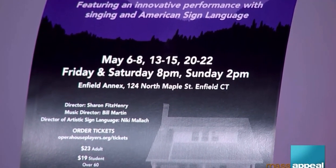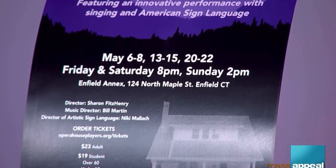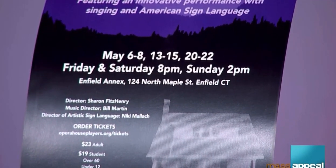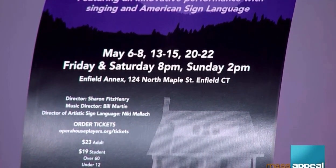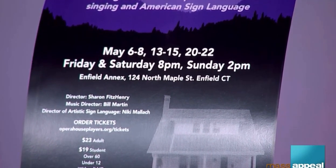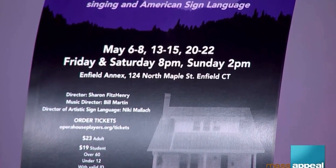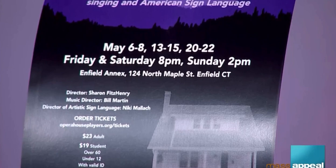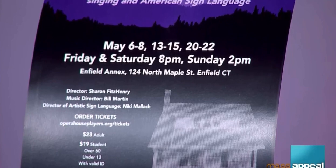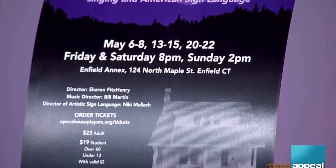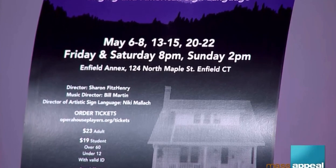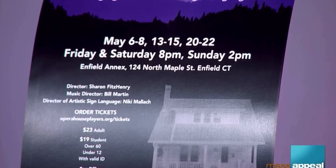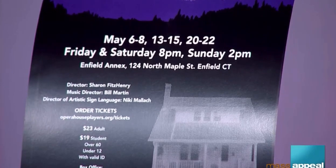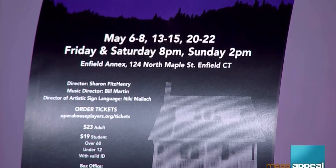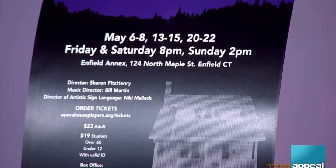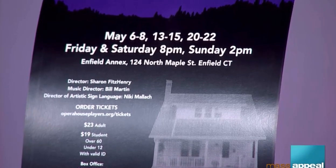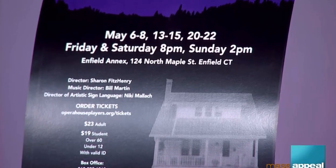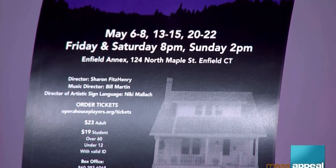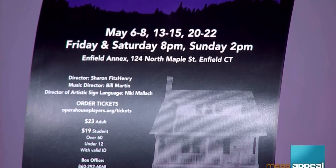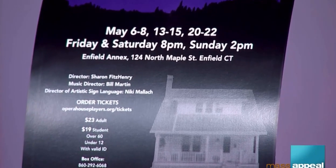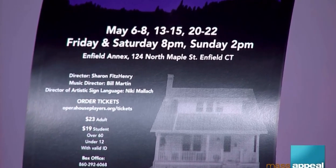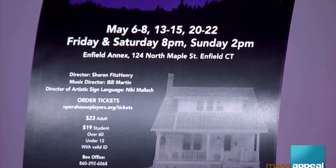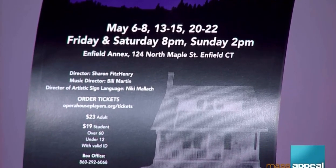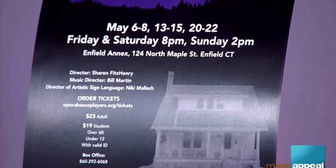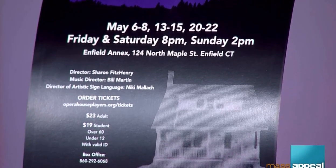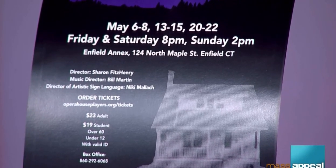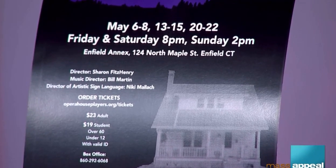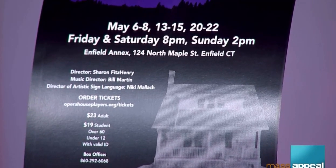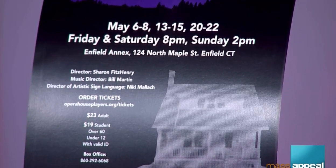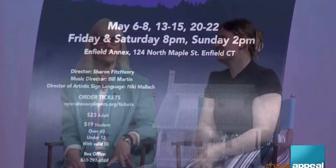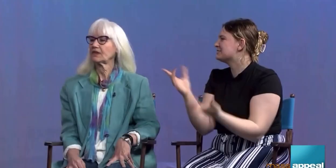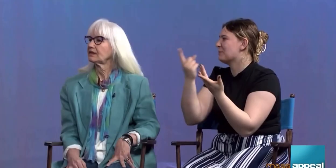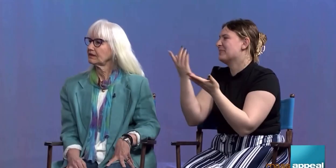translation and the interpretation and then our own visions and just putting everything together